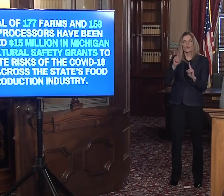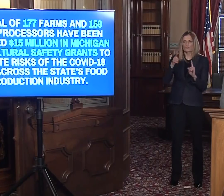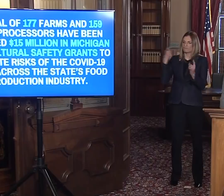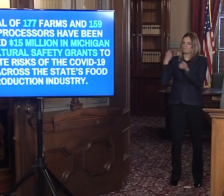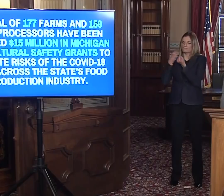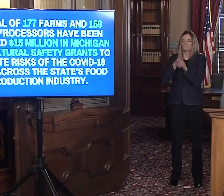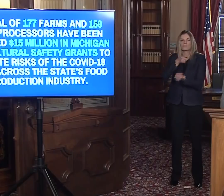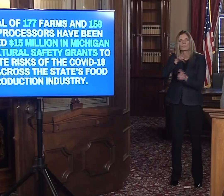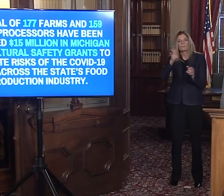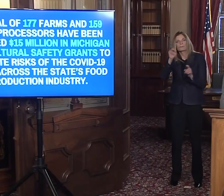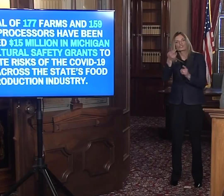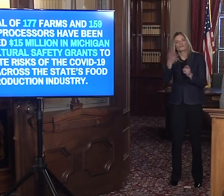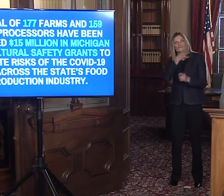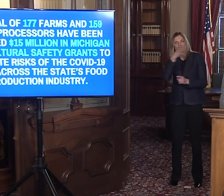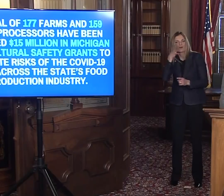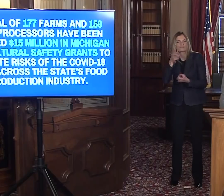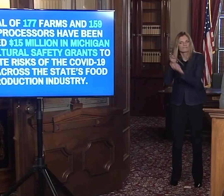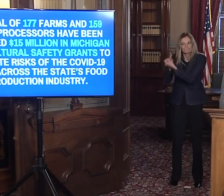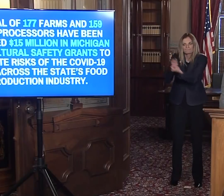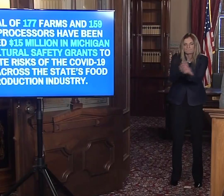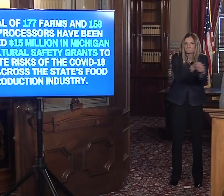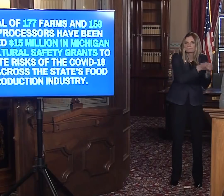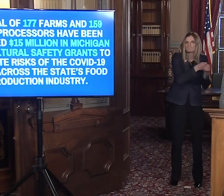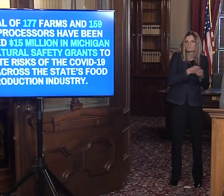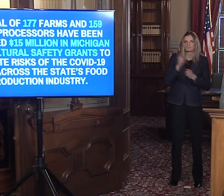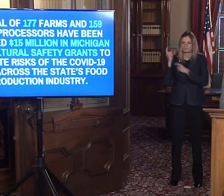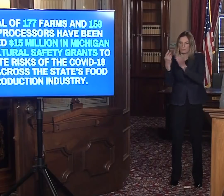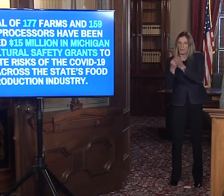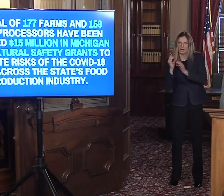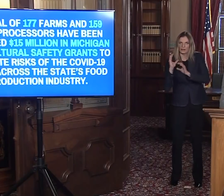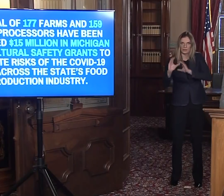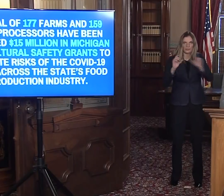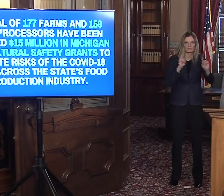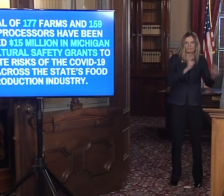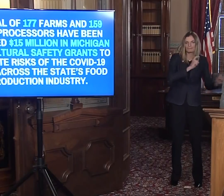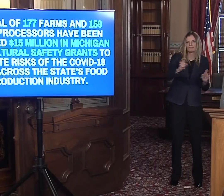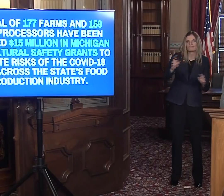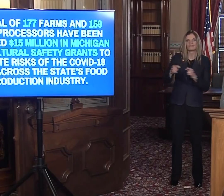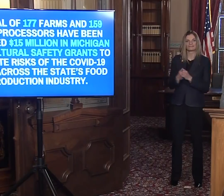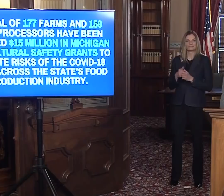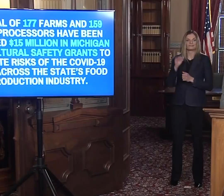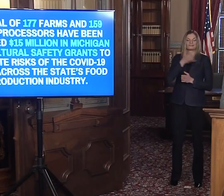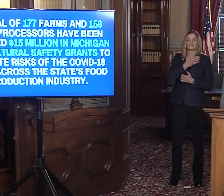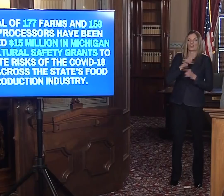THIS PROGRAM PUTS FEDERAL FUNDING TO WORK FOR MICHIGAN'S FARMS AND BUILT ON ADDITIONAL